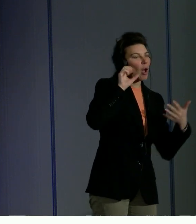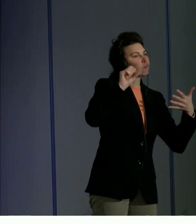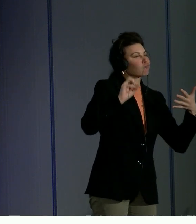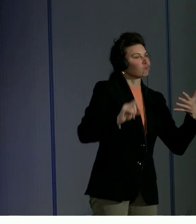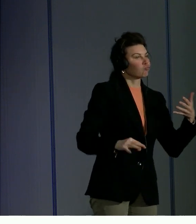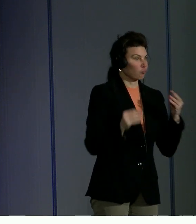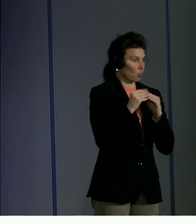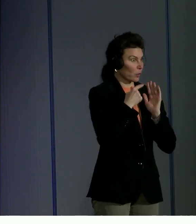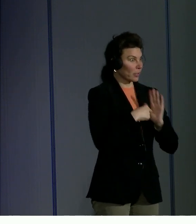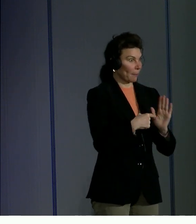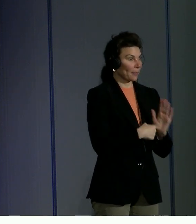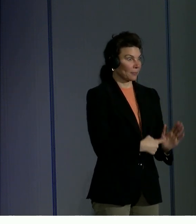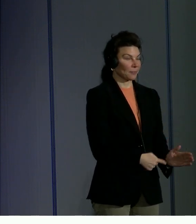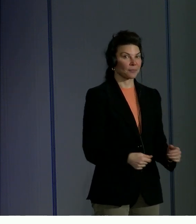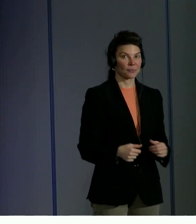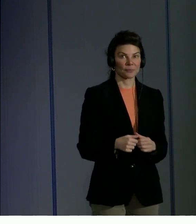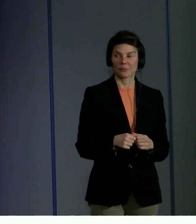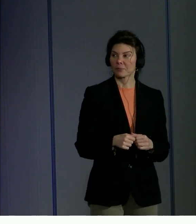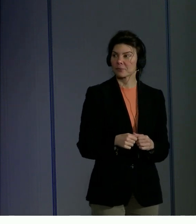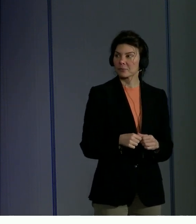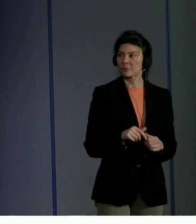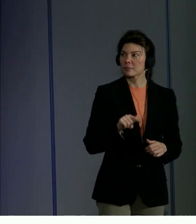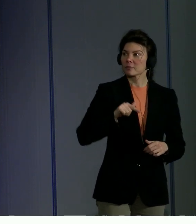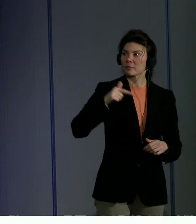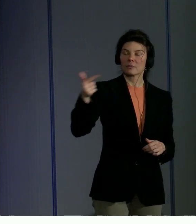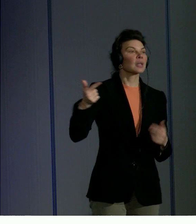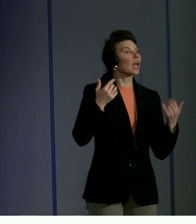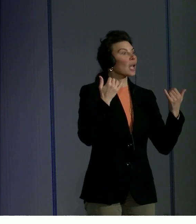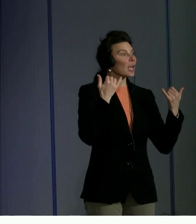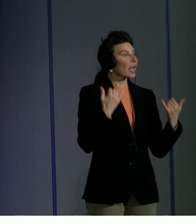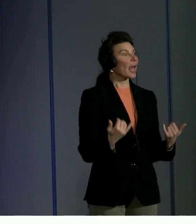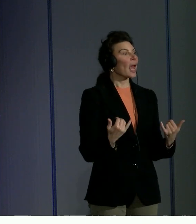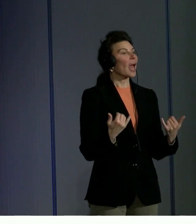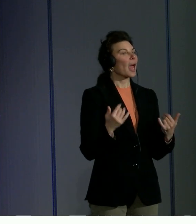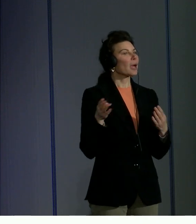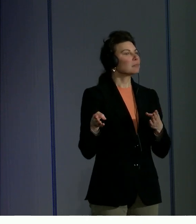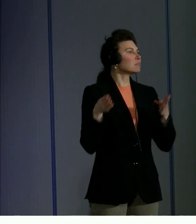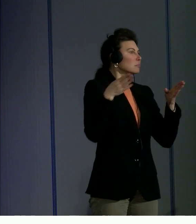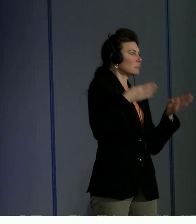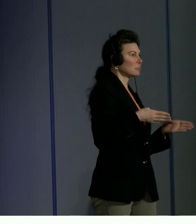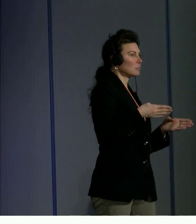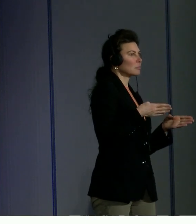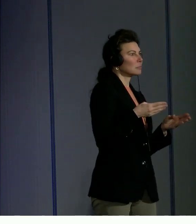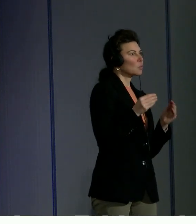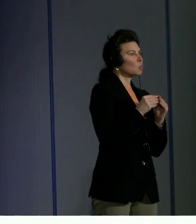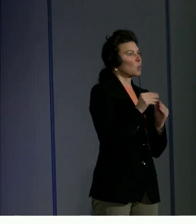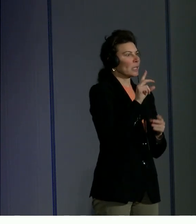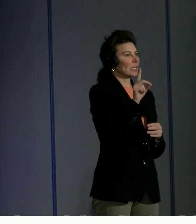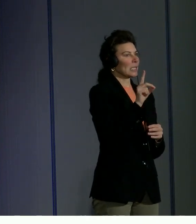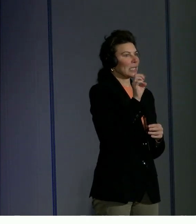Now if we turn more to DEI-related activity example.